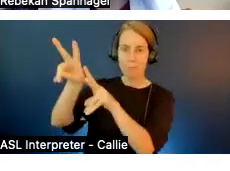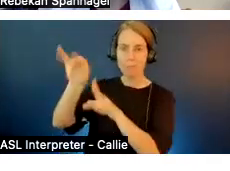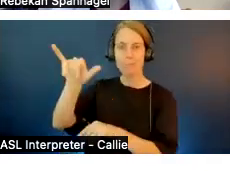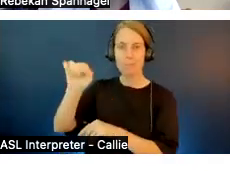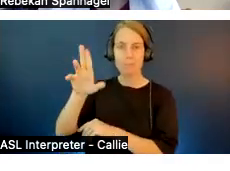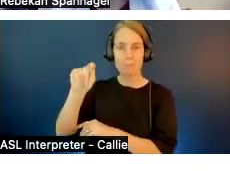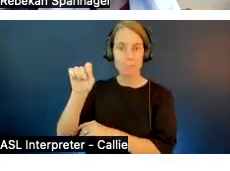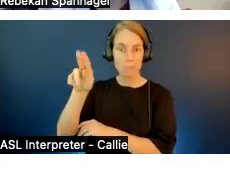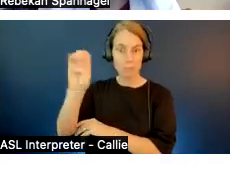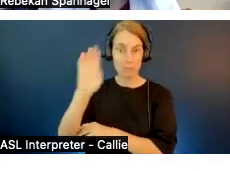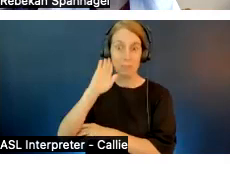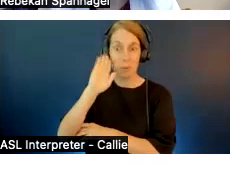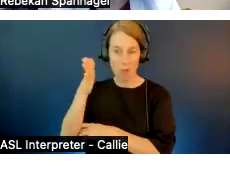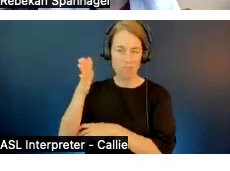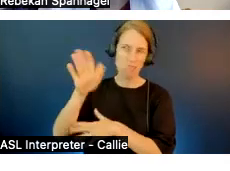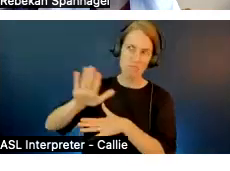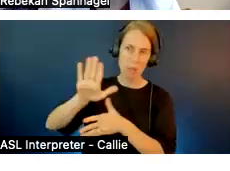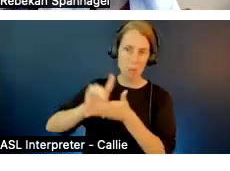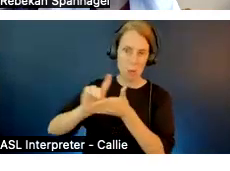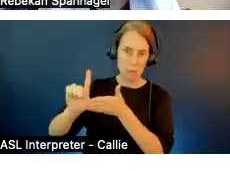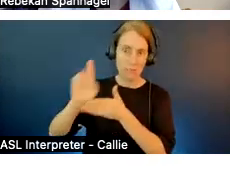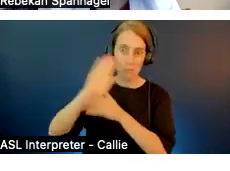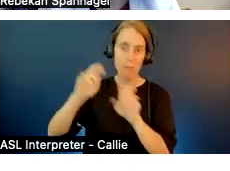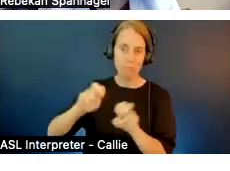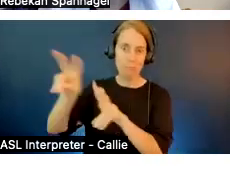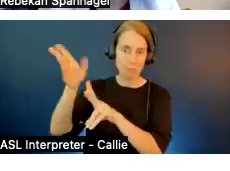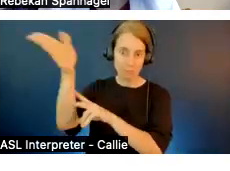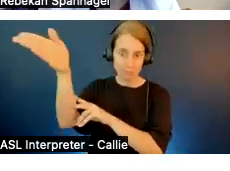also please note that all participants have been muted we will take questions at the end